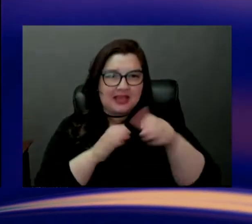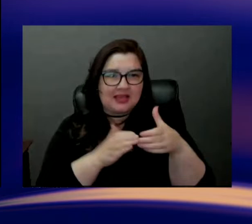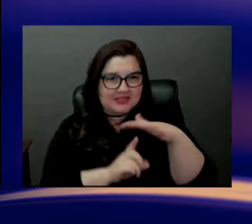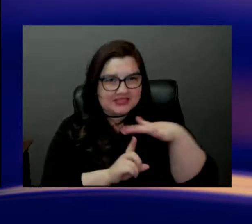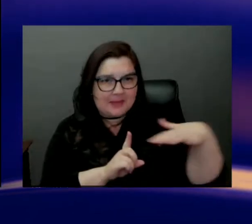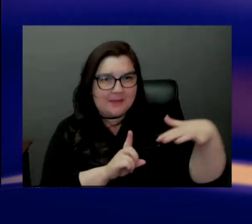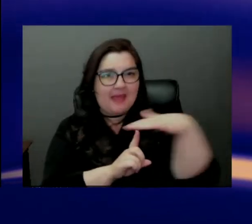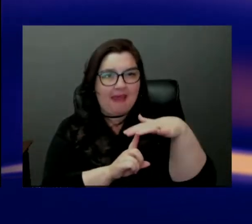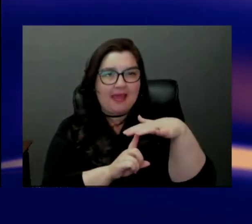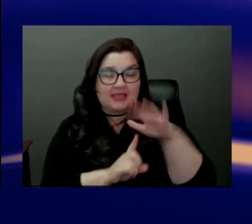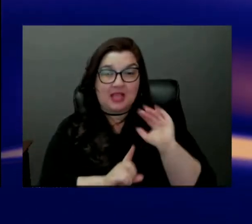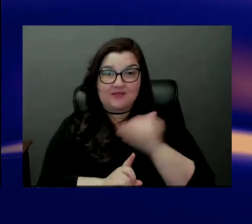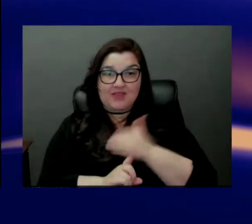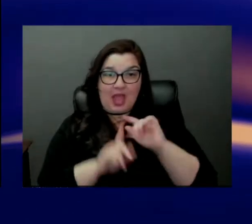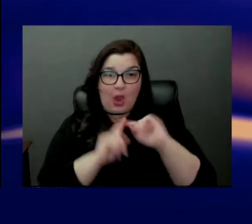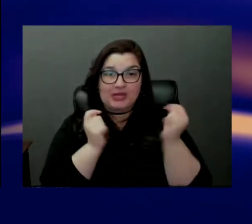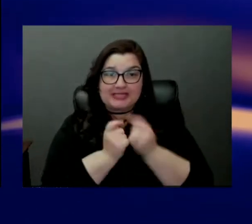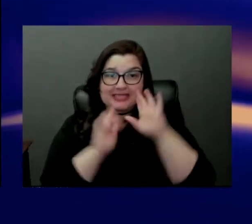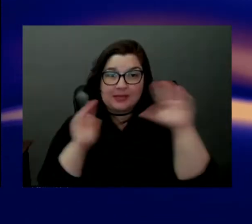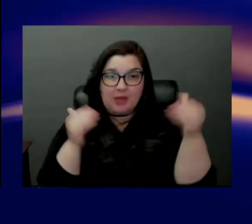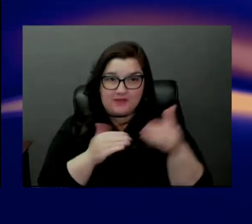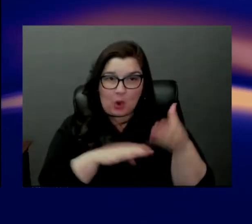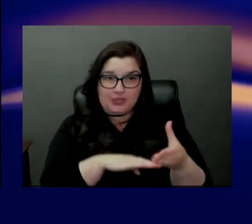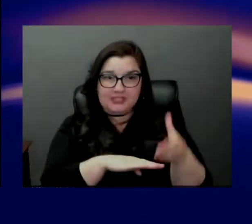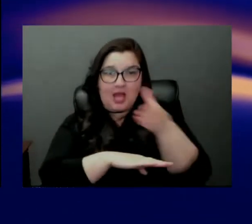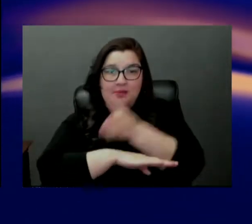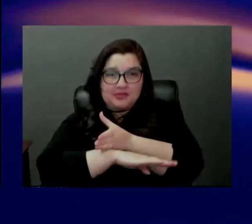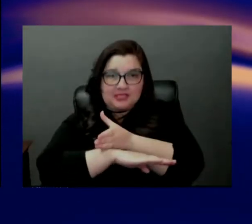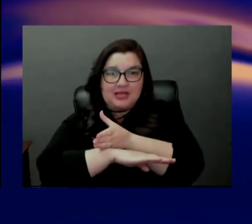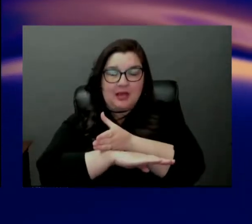We focus on optimizing the launch time for customers.